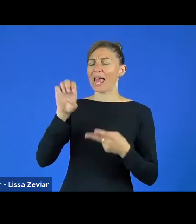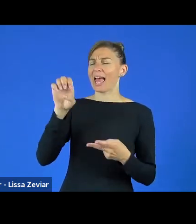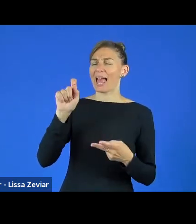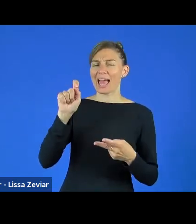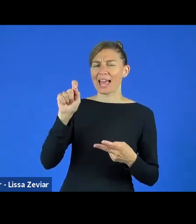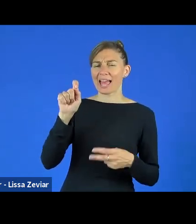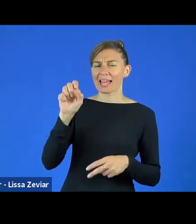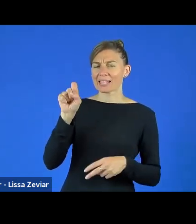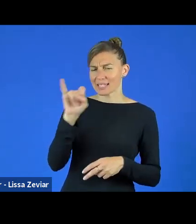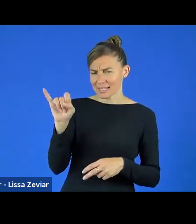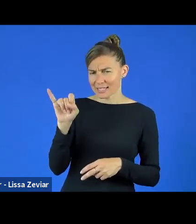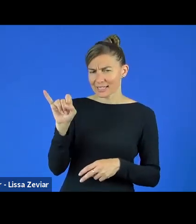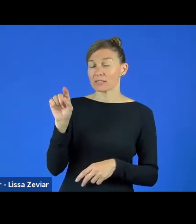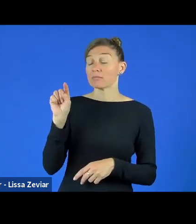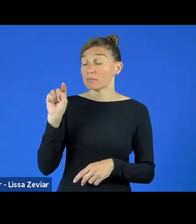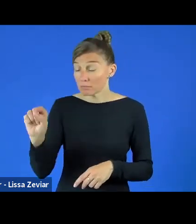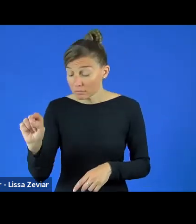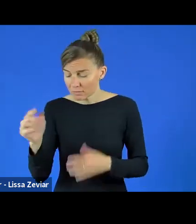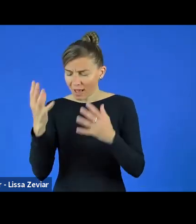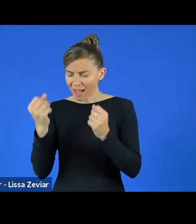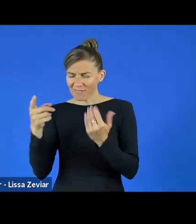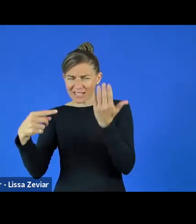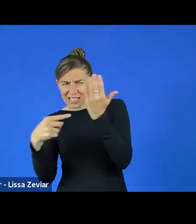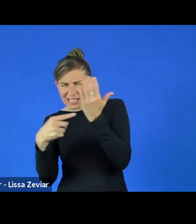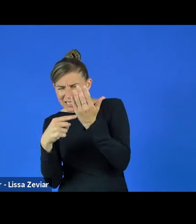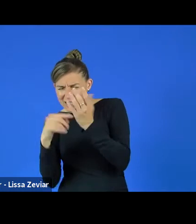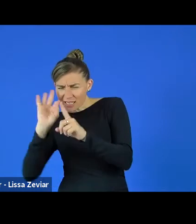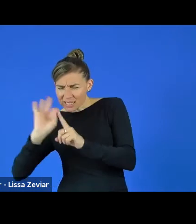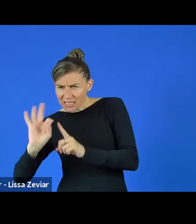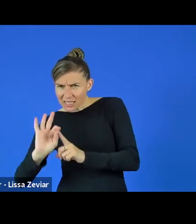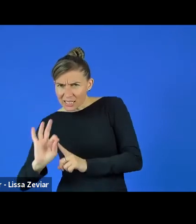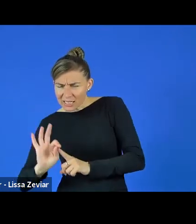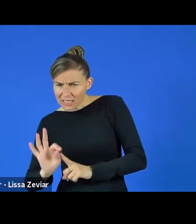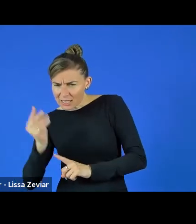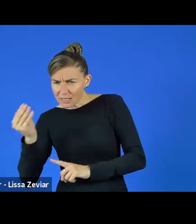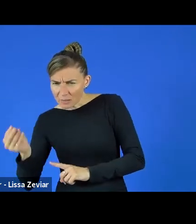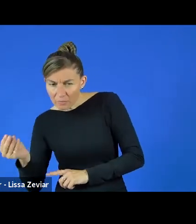that can provide the technical details to support the implementation of the legislation.